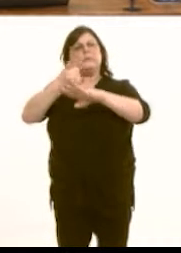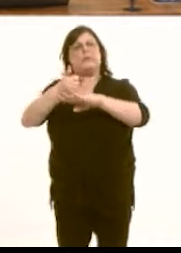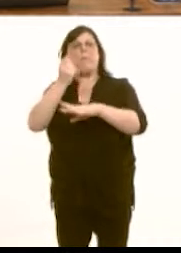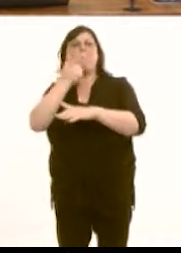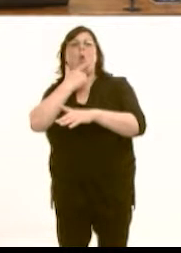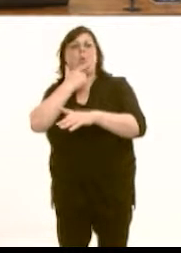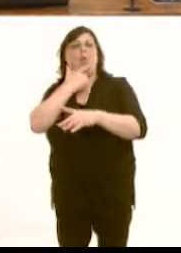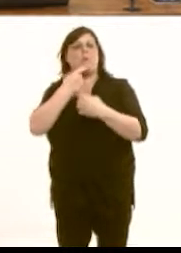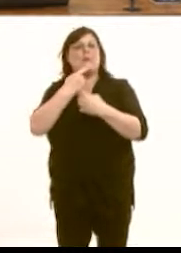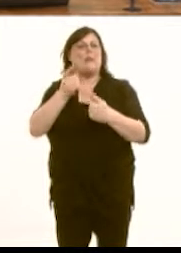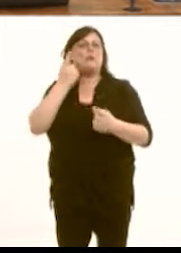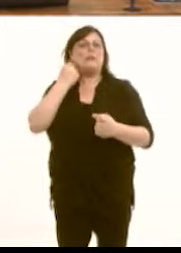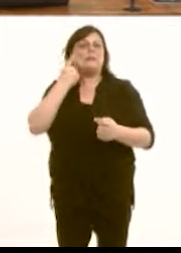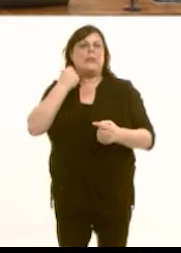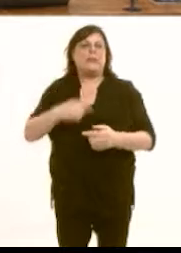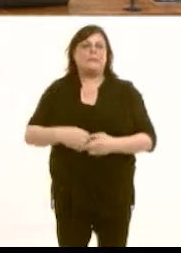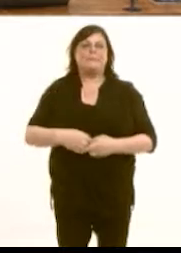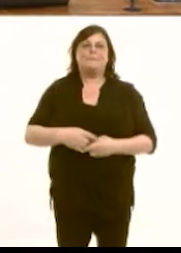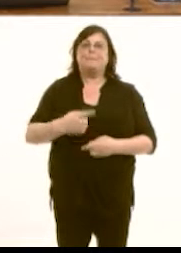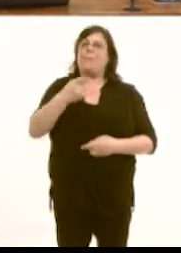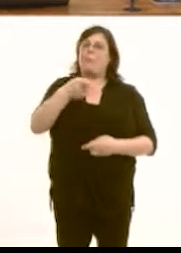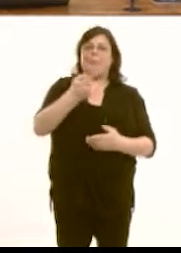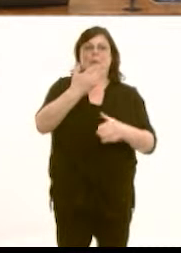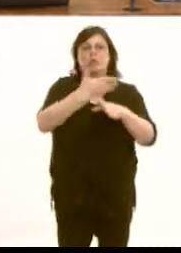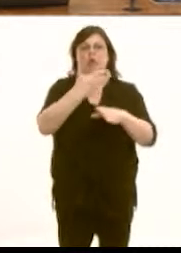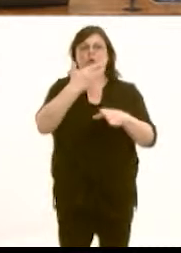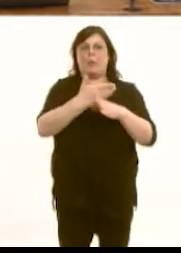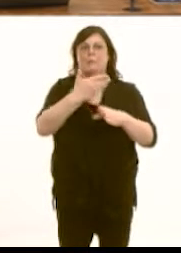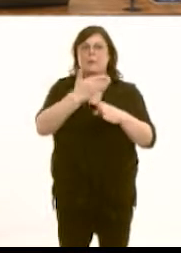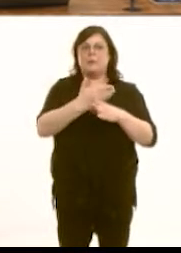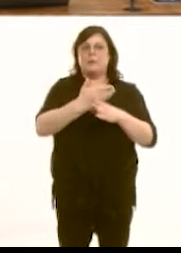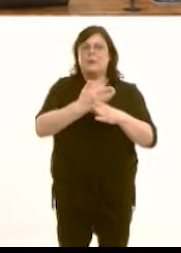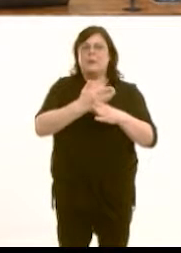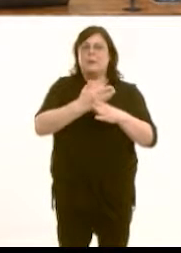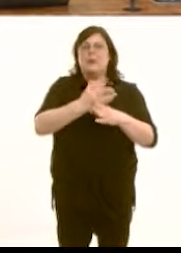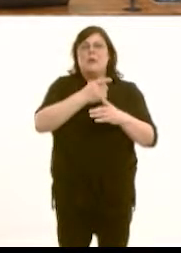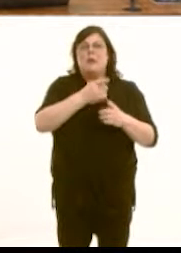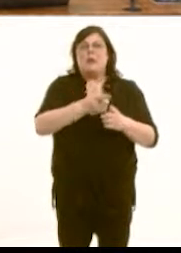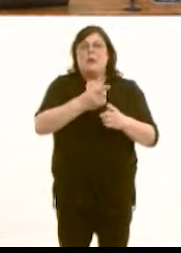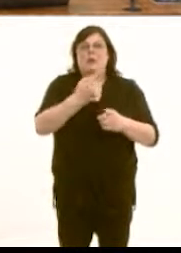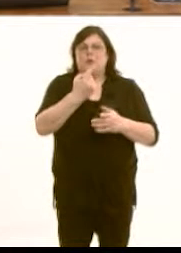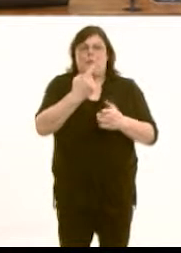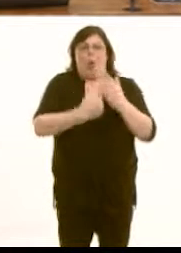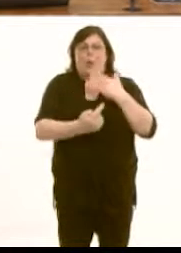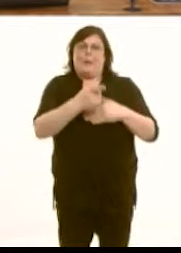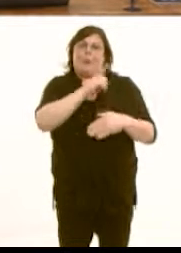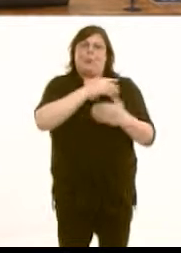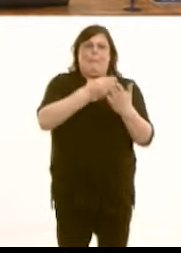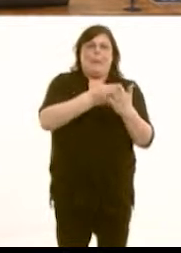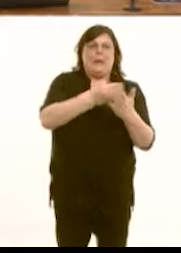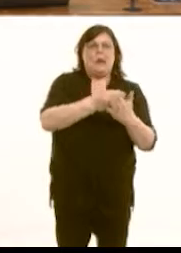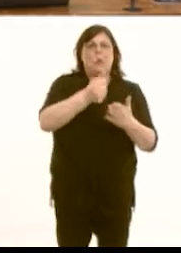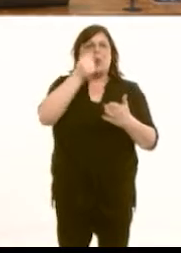As Aston Martin themselves said, they had better financial offers to go elsewhere, and there were 19 sites that were competing against us.